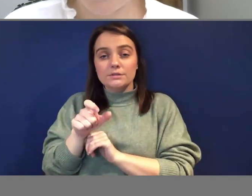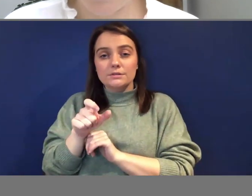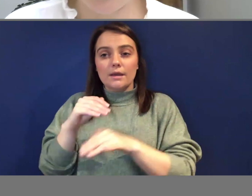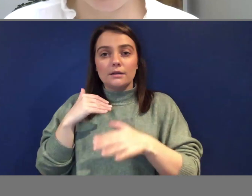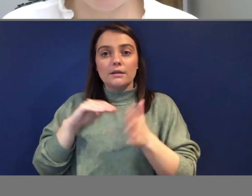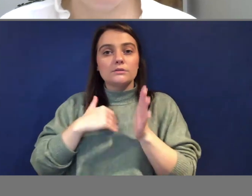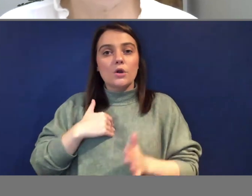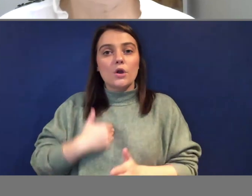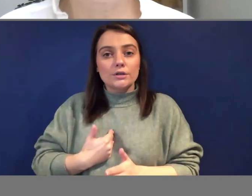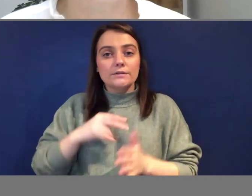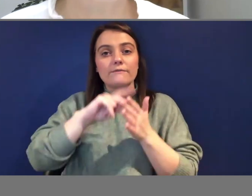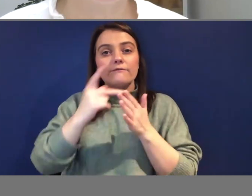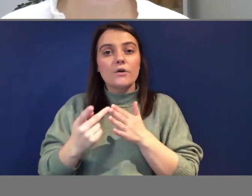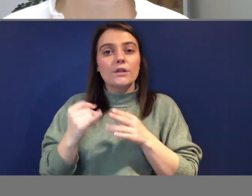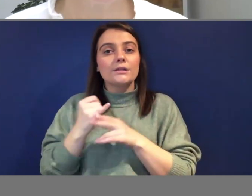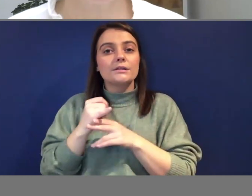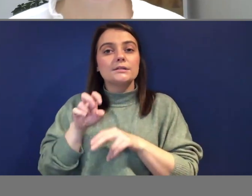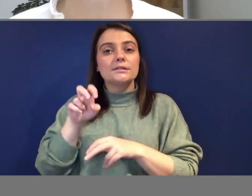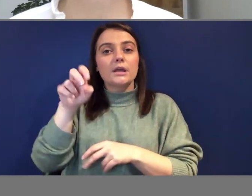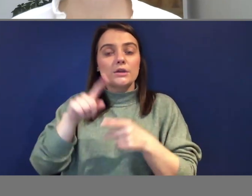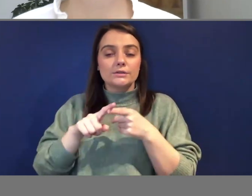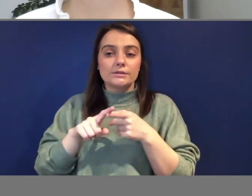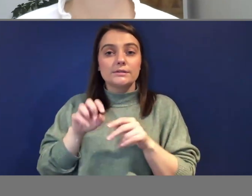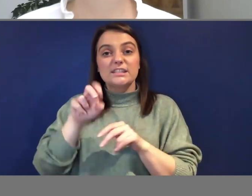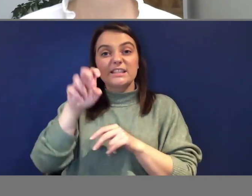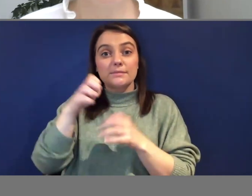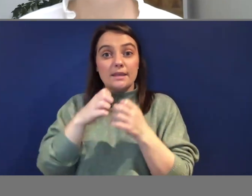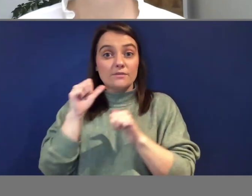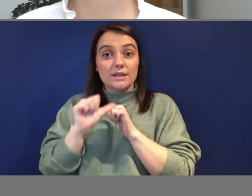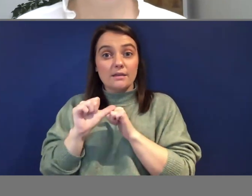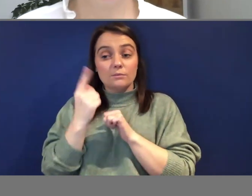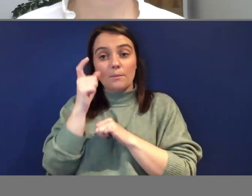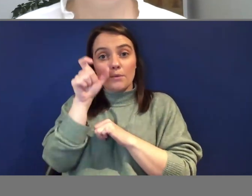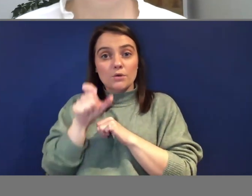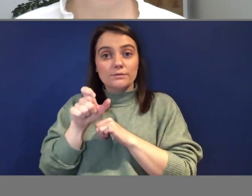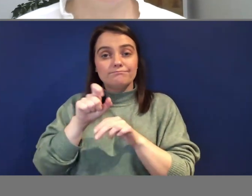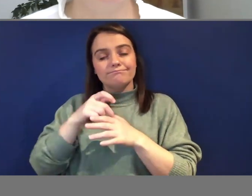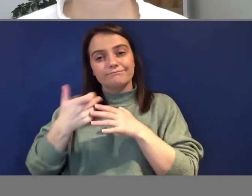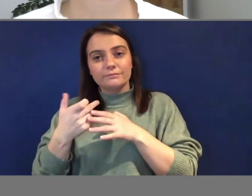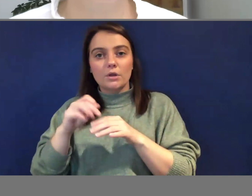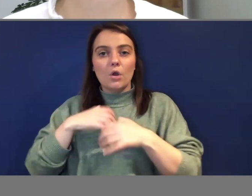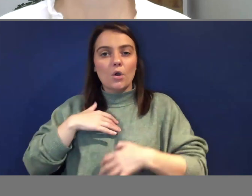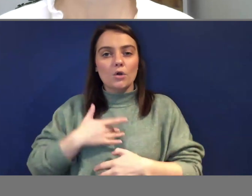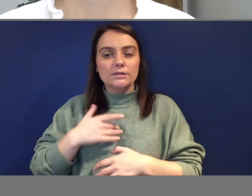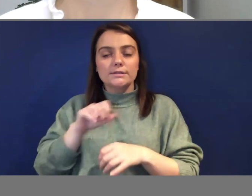steps at work so as designers what can we do to try and alleviate this what can we do to try and